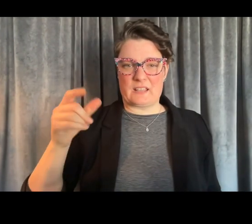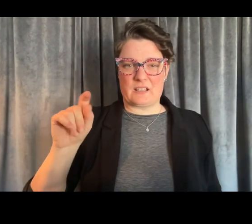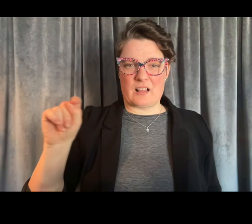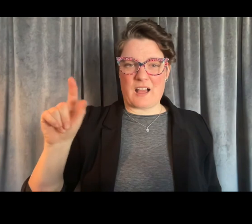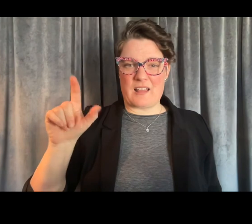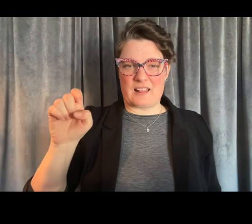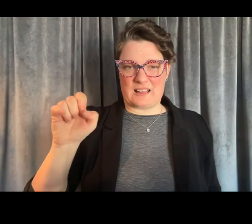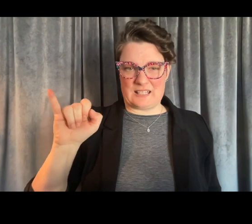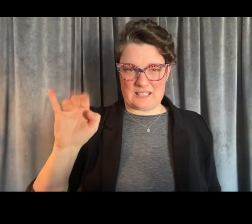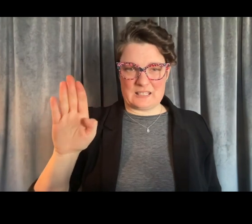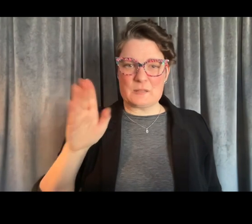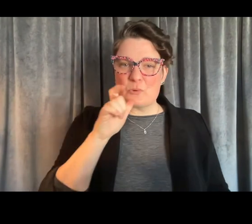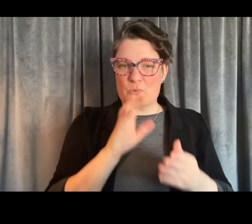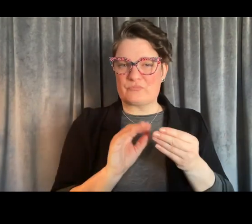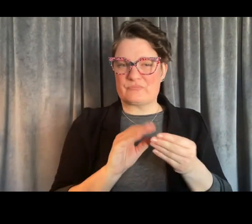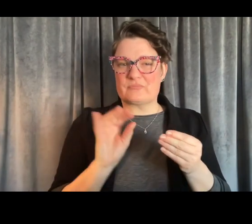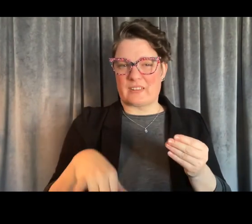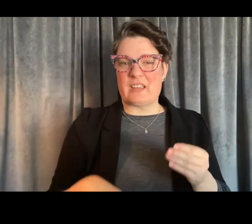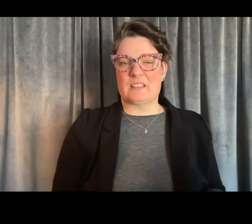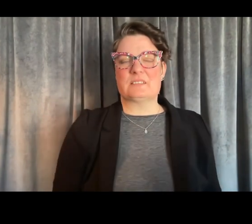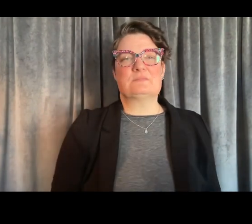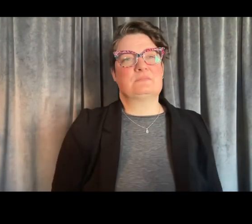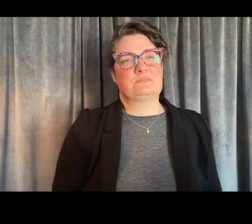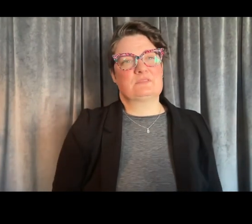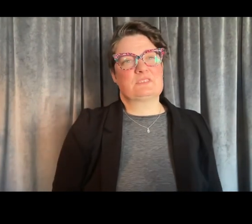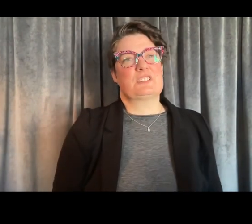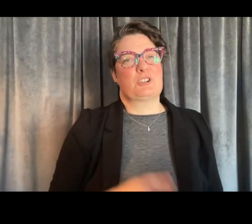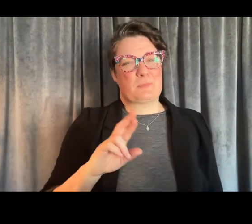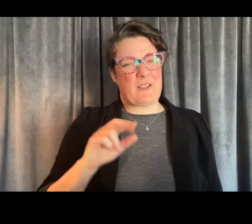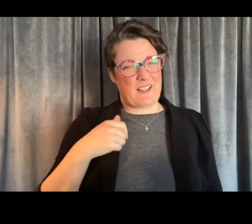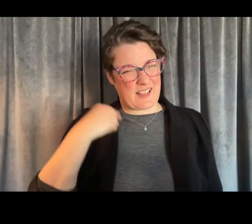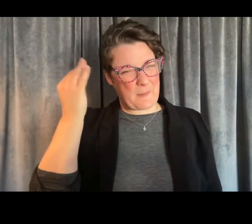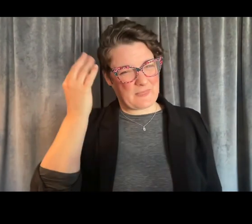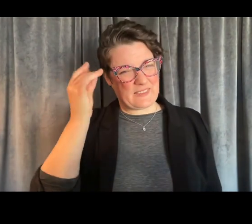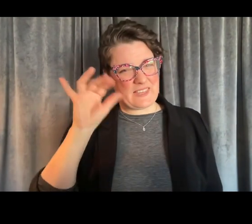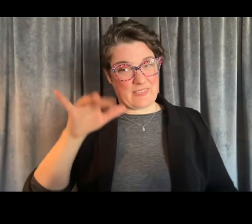But I'm thinking like that veneration of almond.